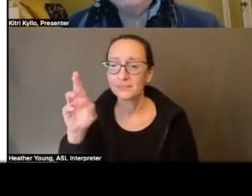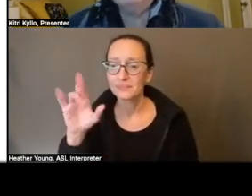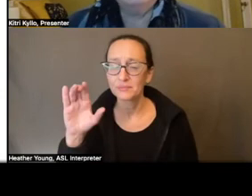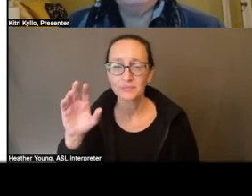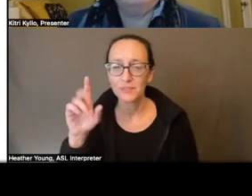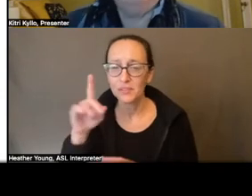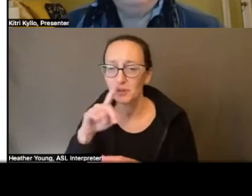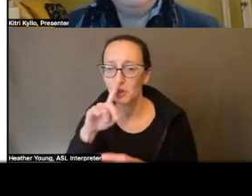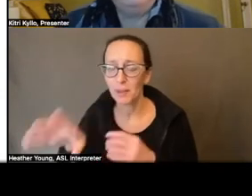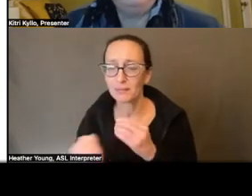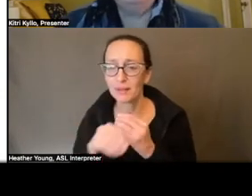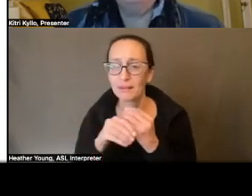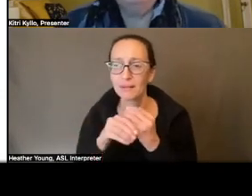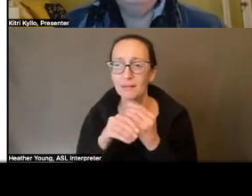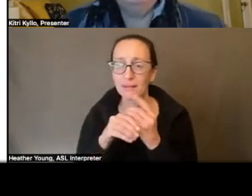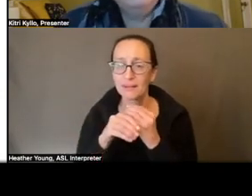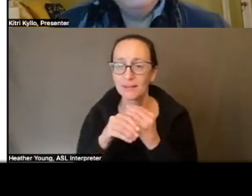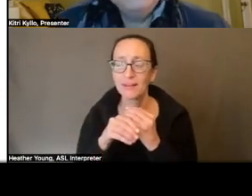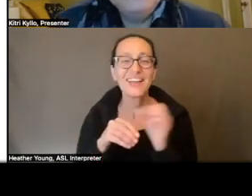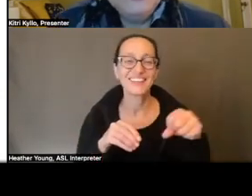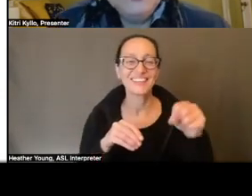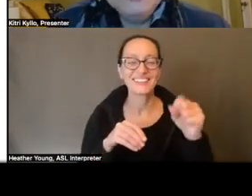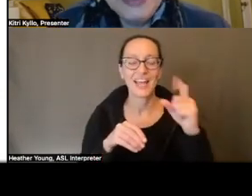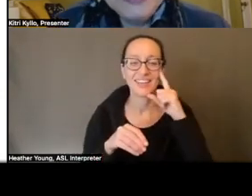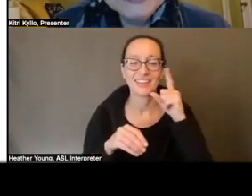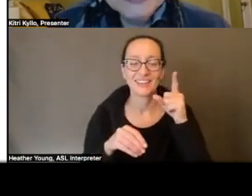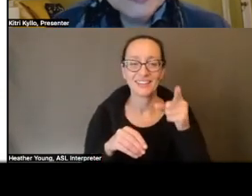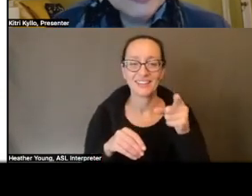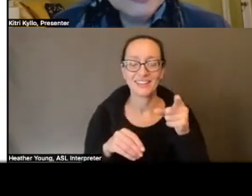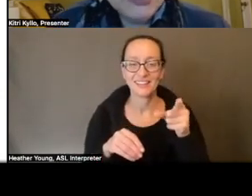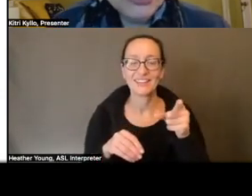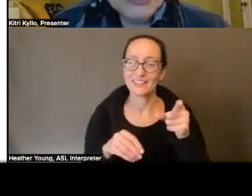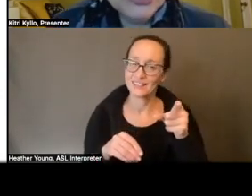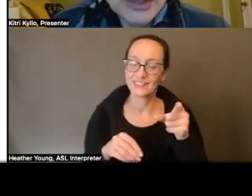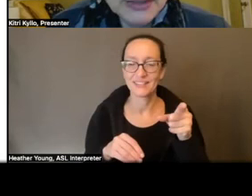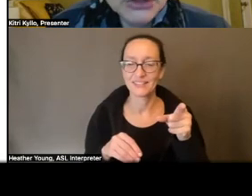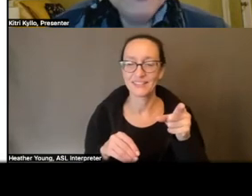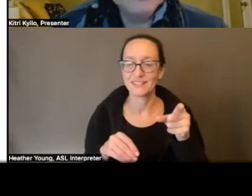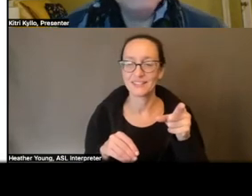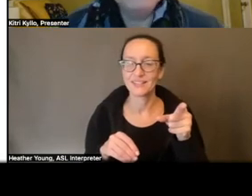Yeah, I think this, here lies the confusion around terminology.